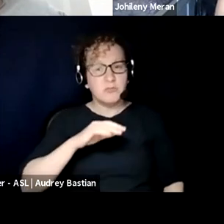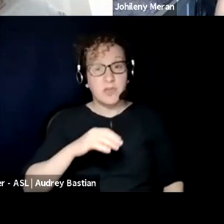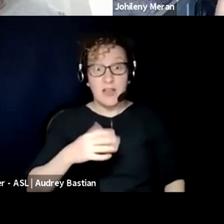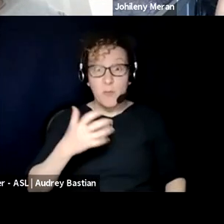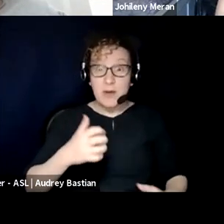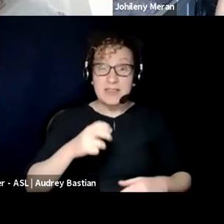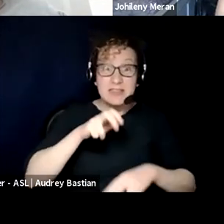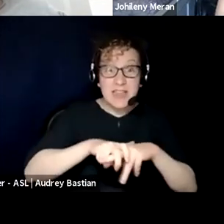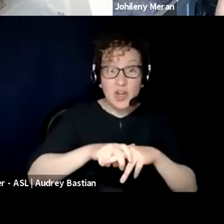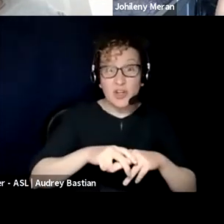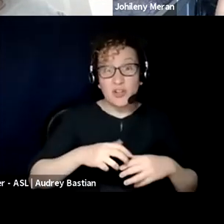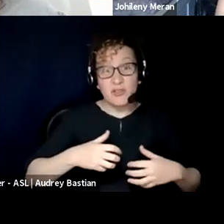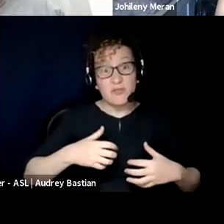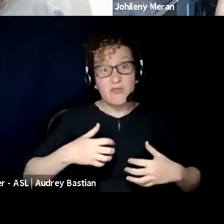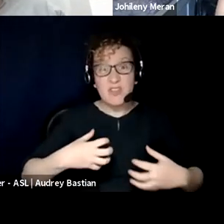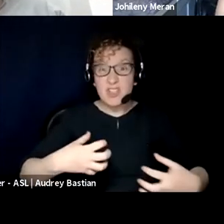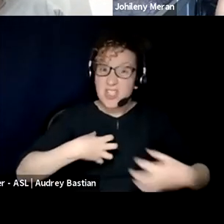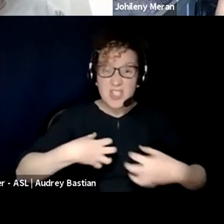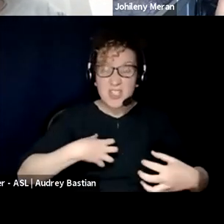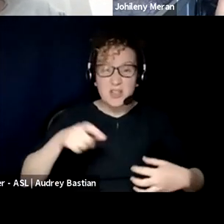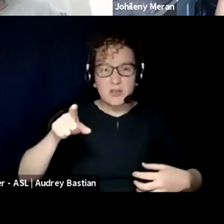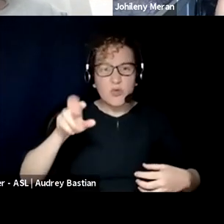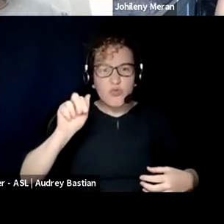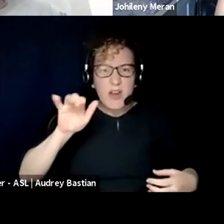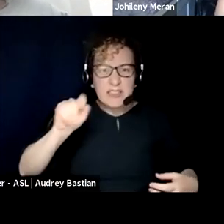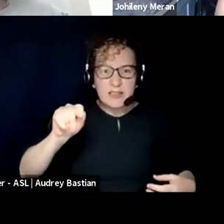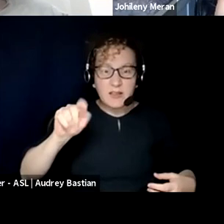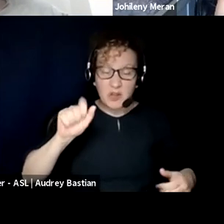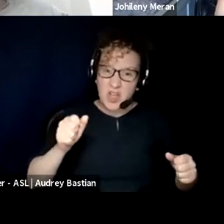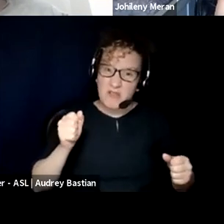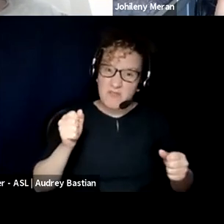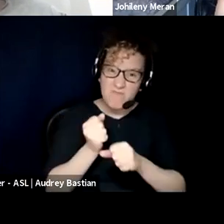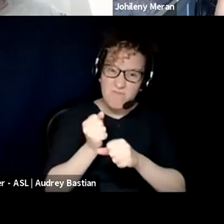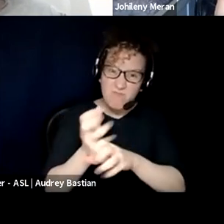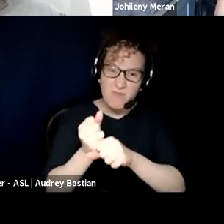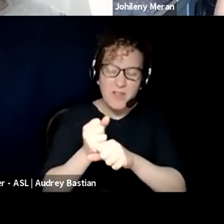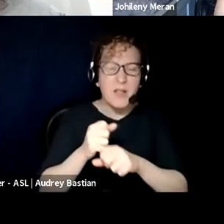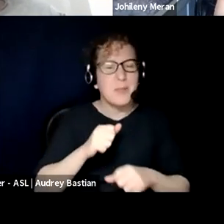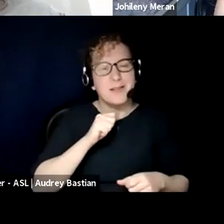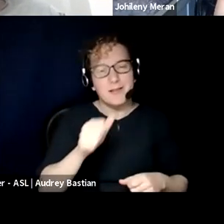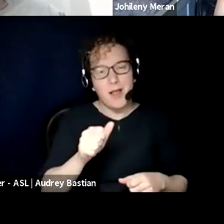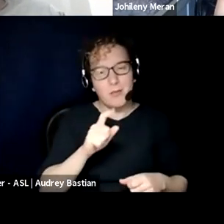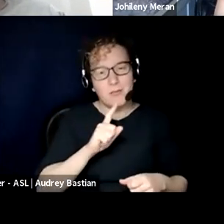my teacher being a raging racist I could. But that it's not really generative to the